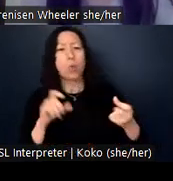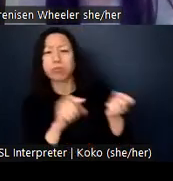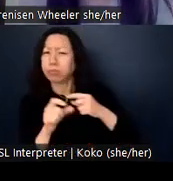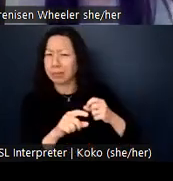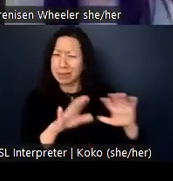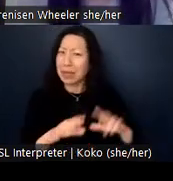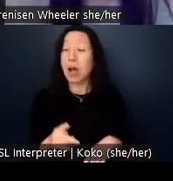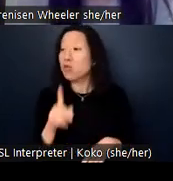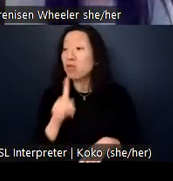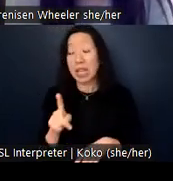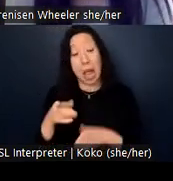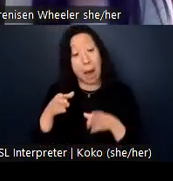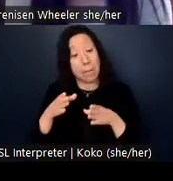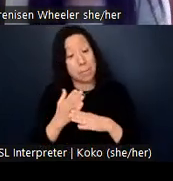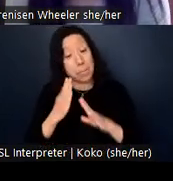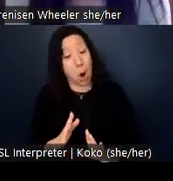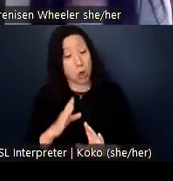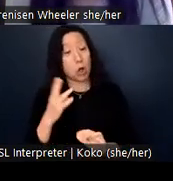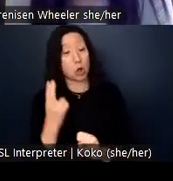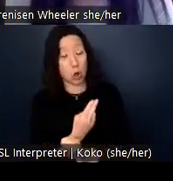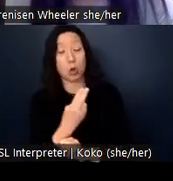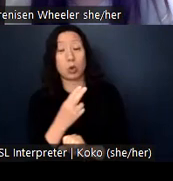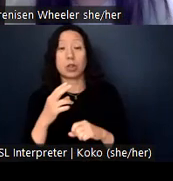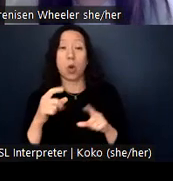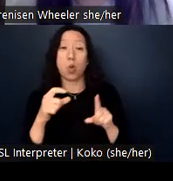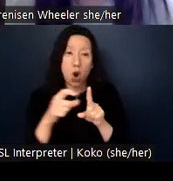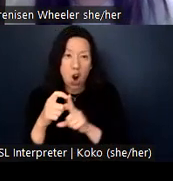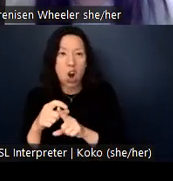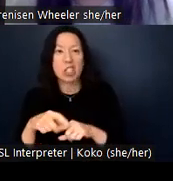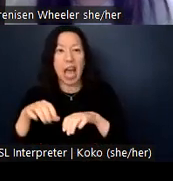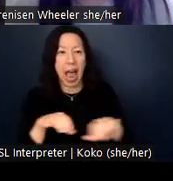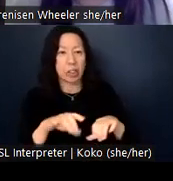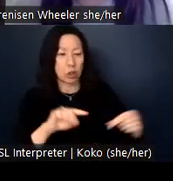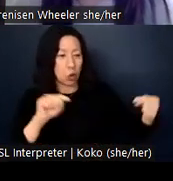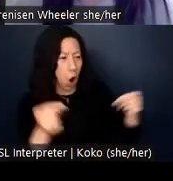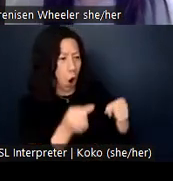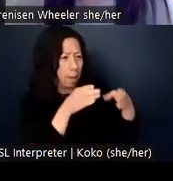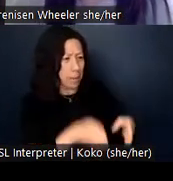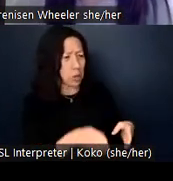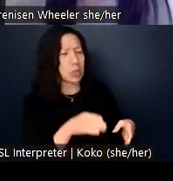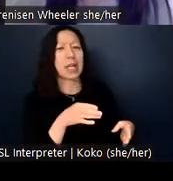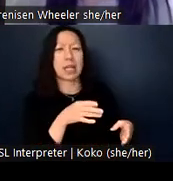options to harm another person. 12:51:32 Their self-esteem what's in it it'd be like them. 12:51:34 So this is something that we hear